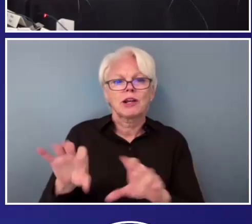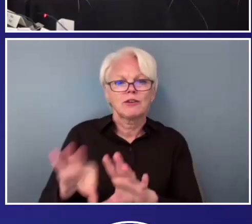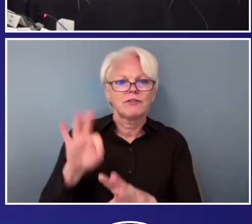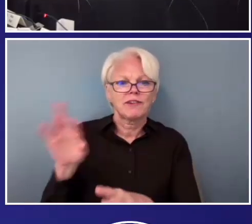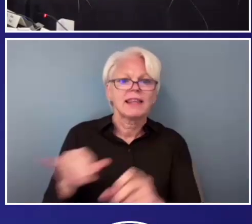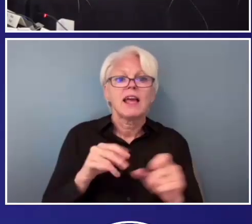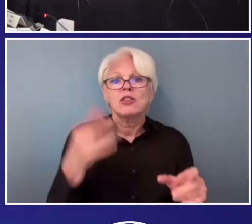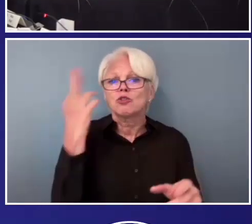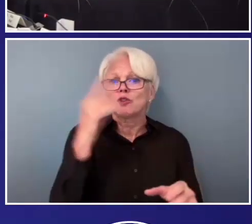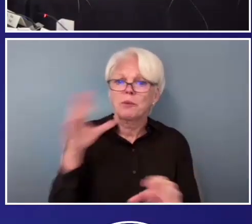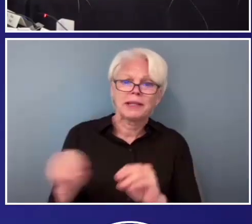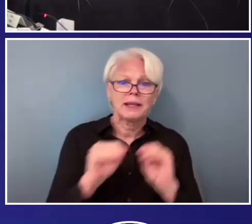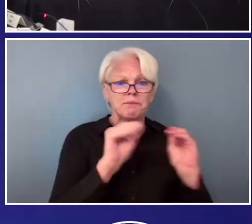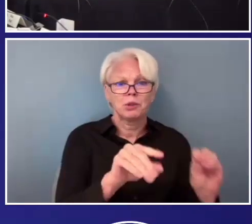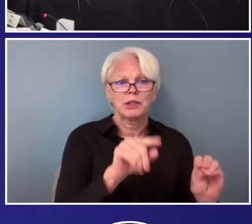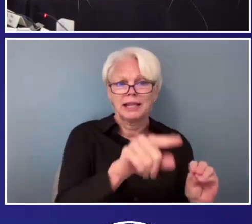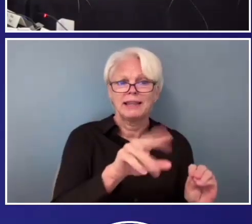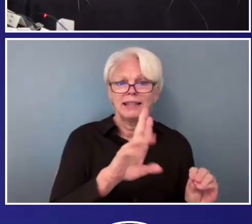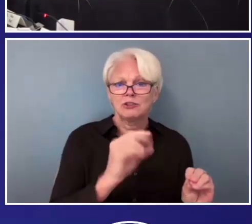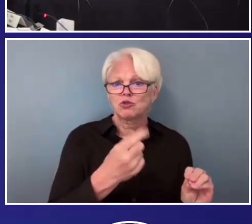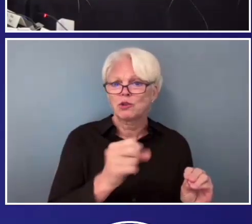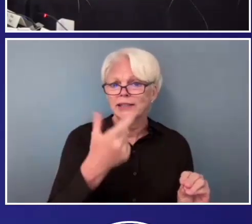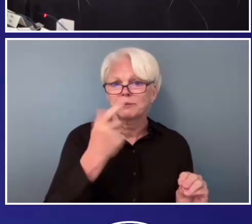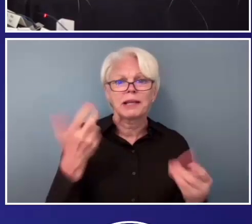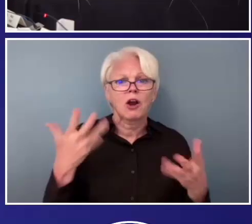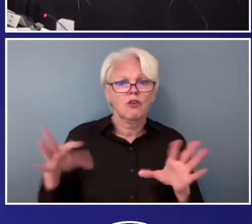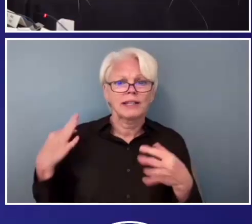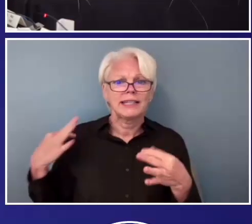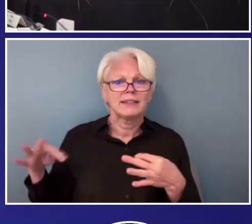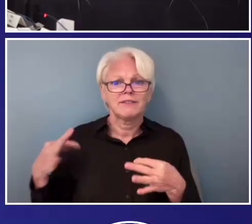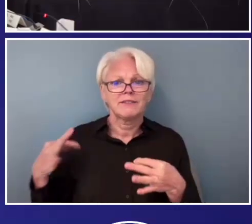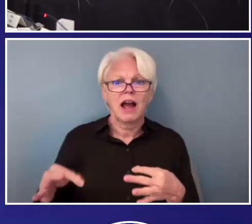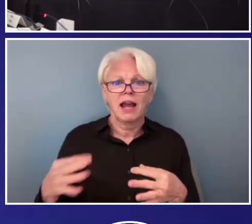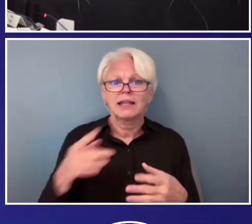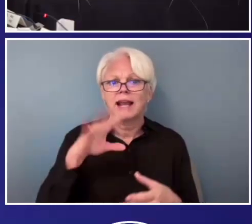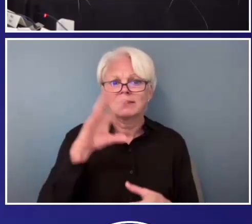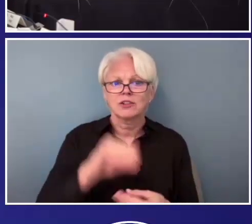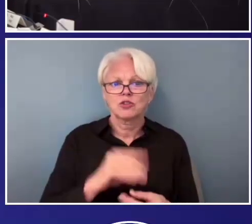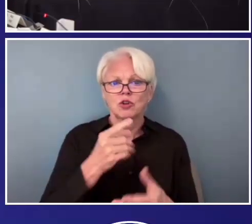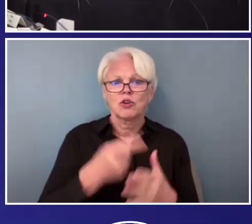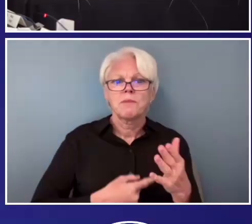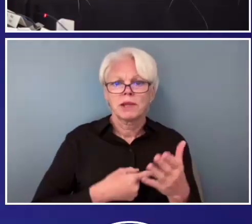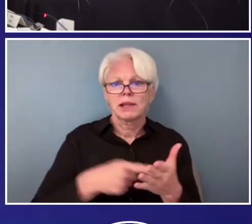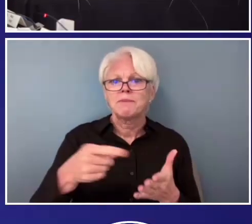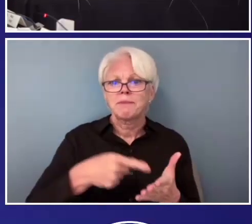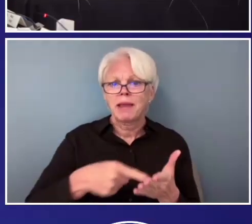these particular regulations is because it's already defined as the total monthly payment amount of all the loans.